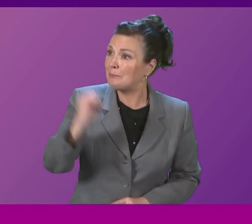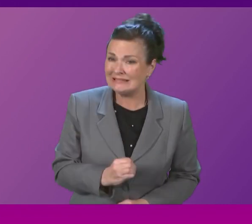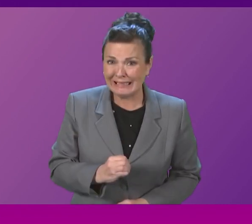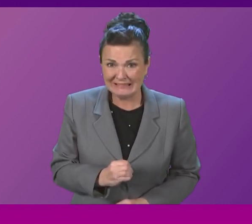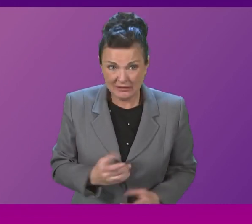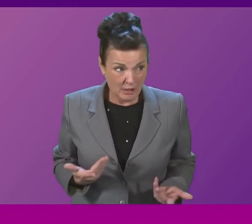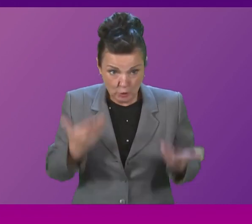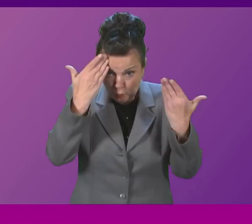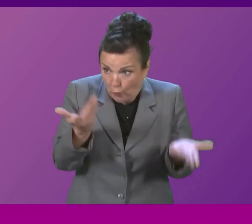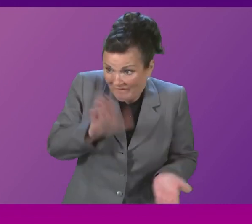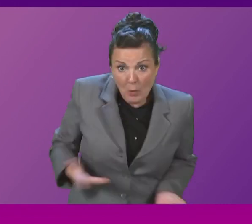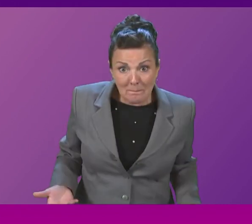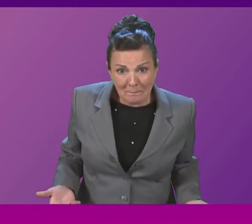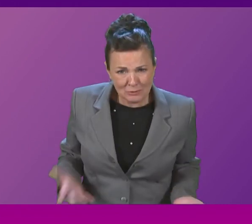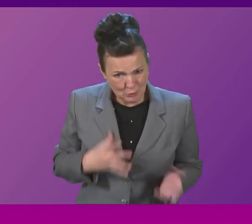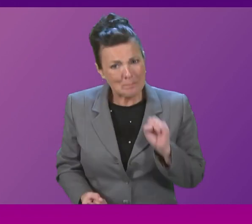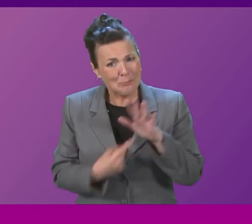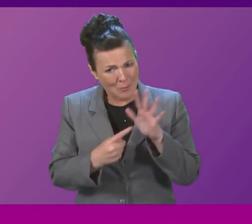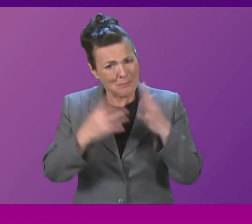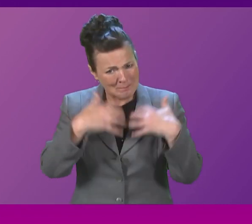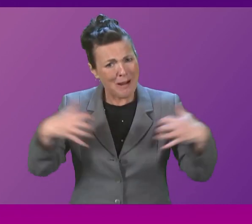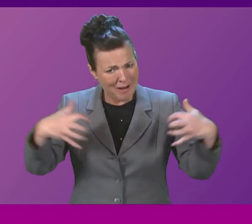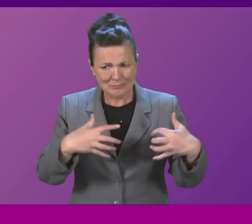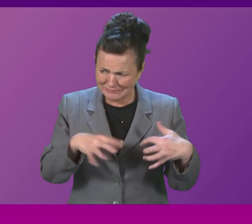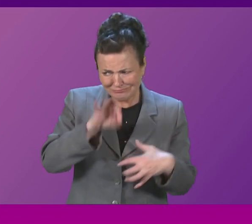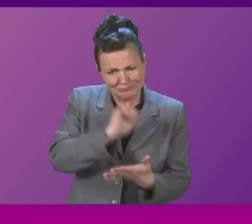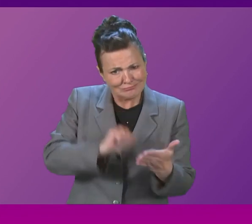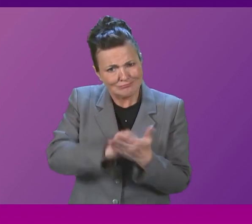It is important that Parliament gets the proper facts.